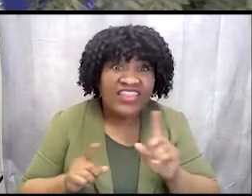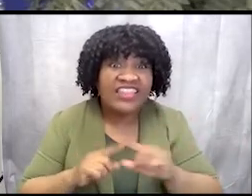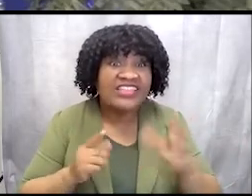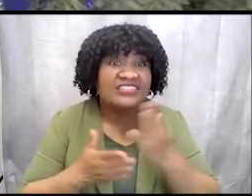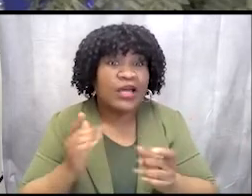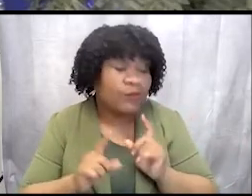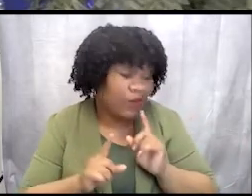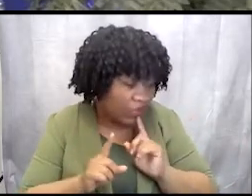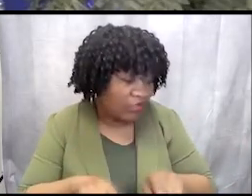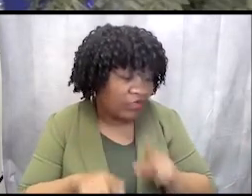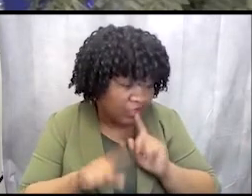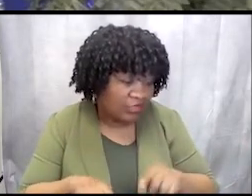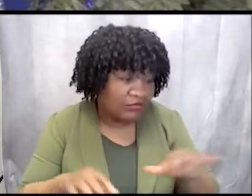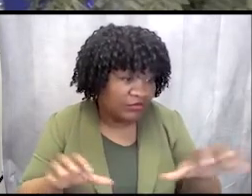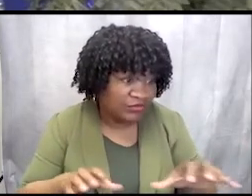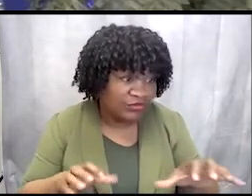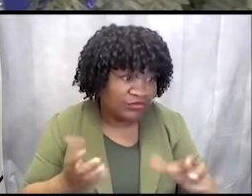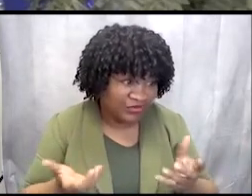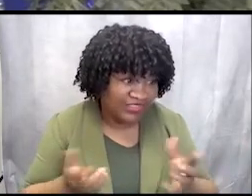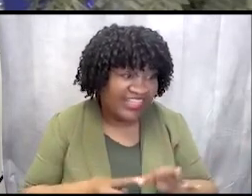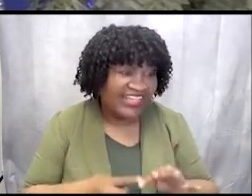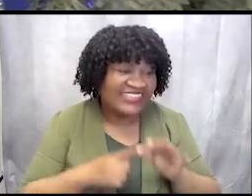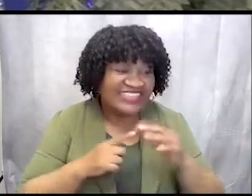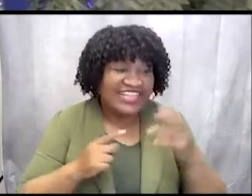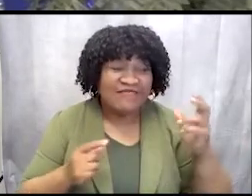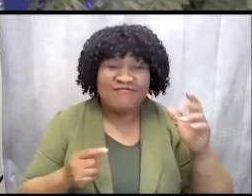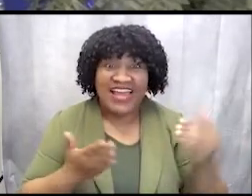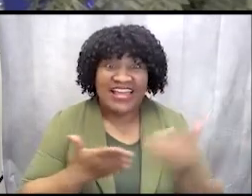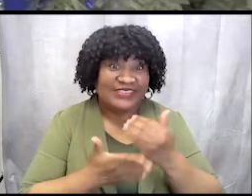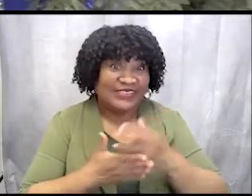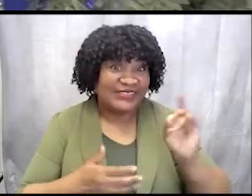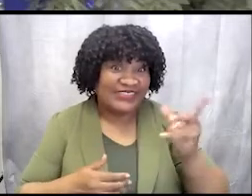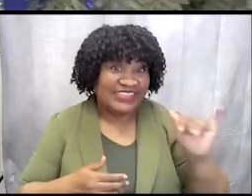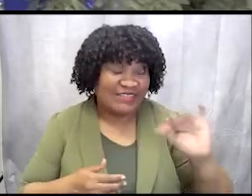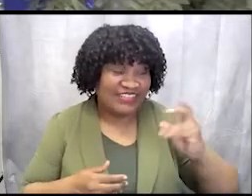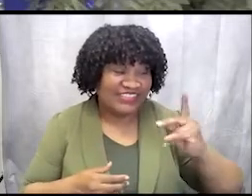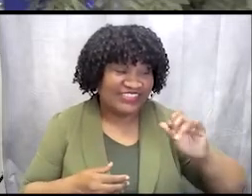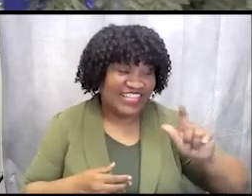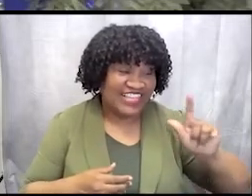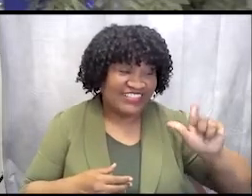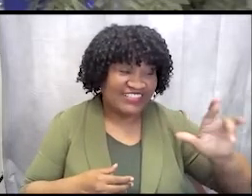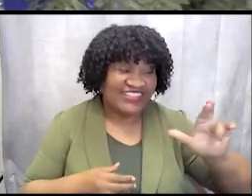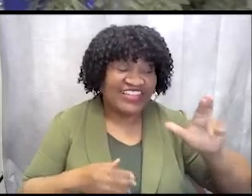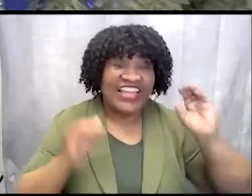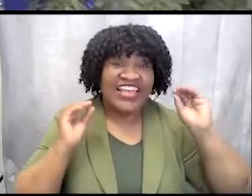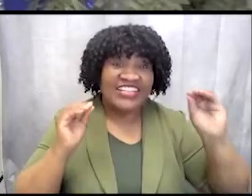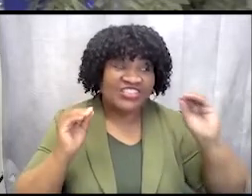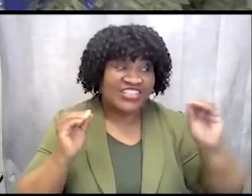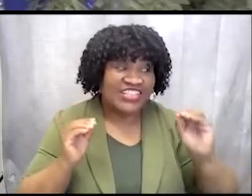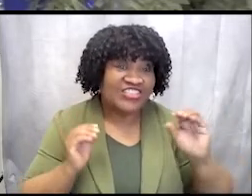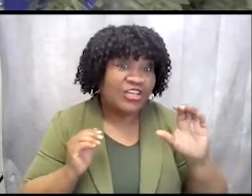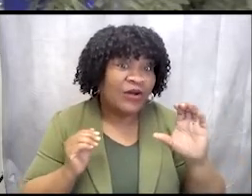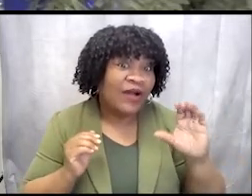except for what my new deputy chancellor of leadership says are the educational outlaws.